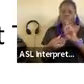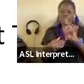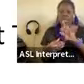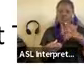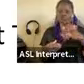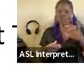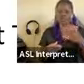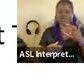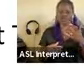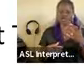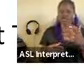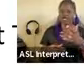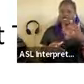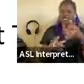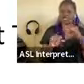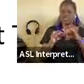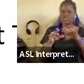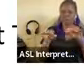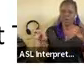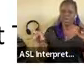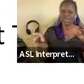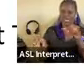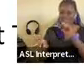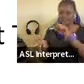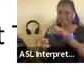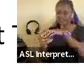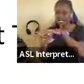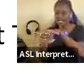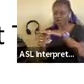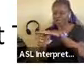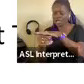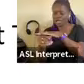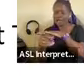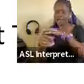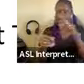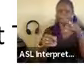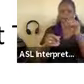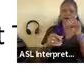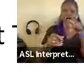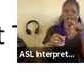to it, pop up vaccine locations, providing navigation and liaisons at